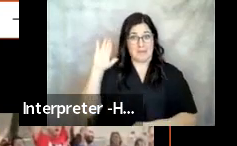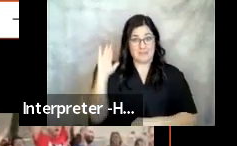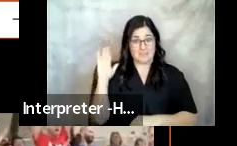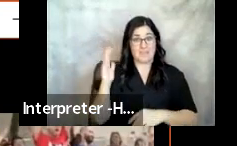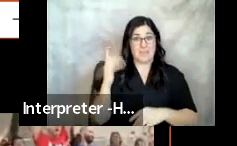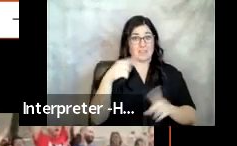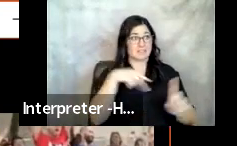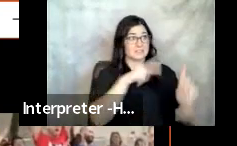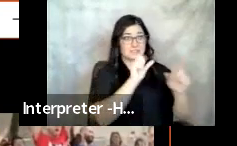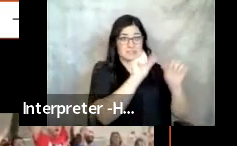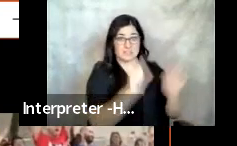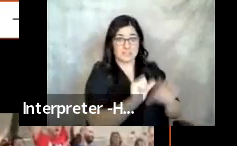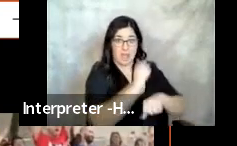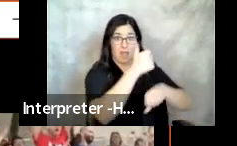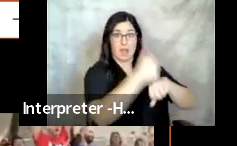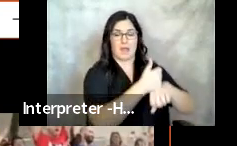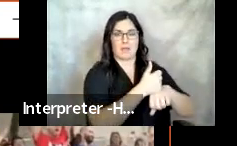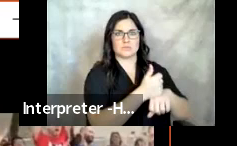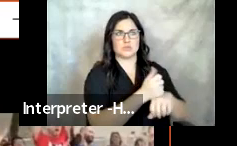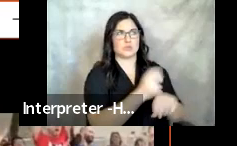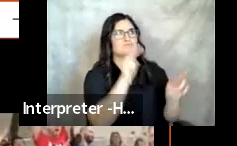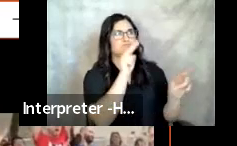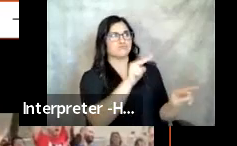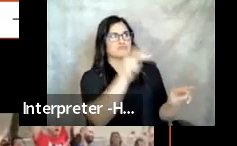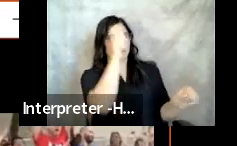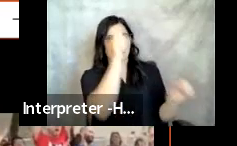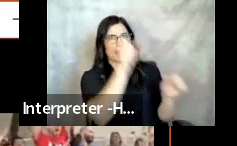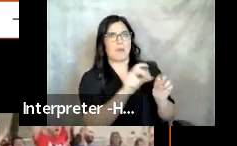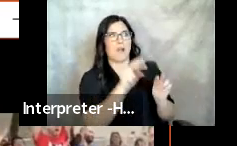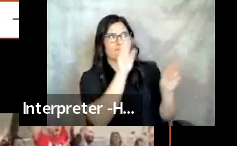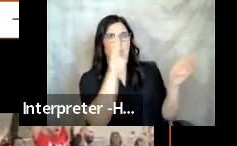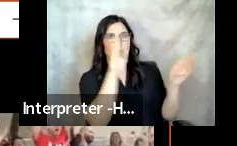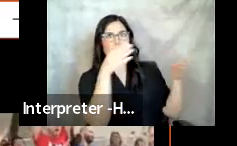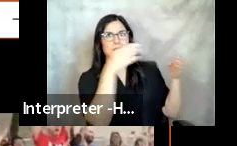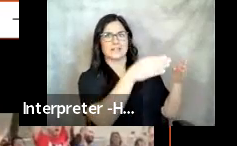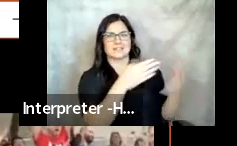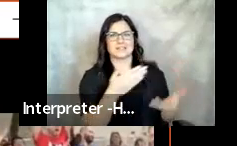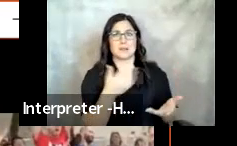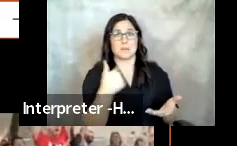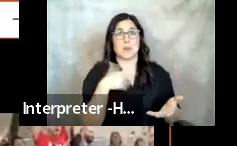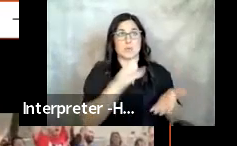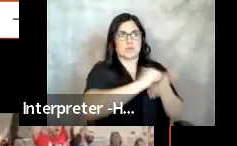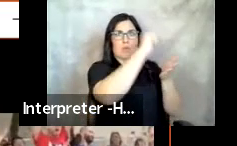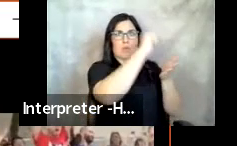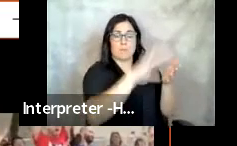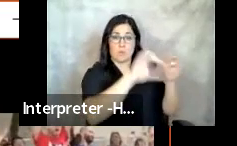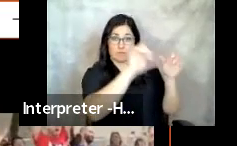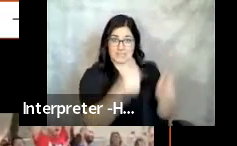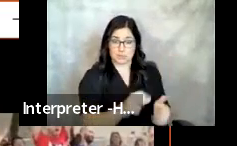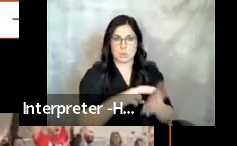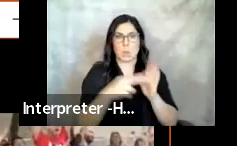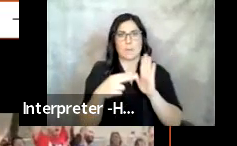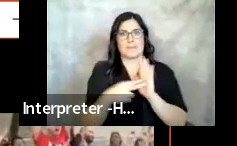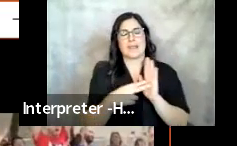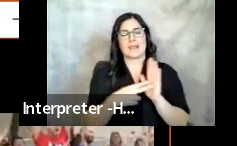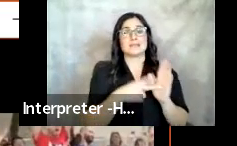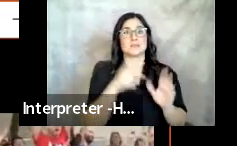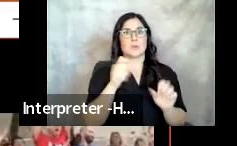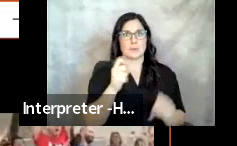That's the memory that's being recovered. By tearing down. Those statues. And so the struggle of.